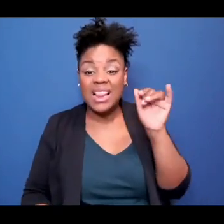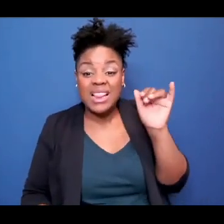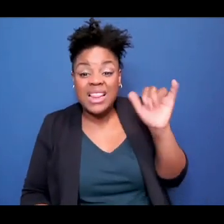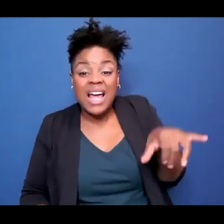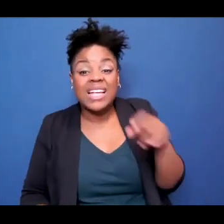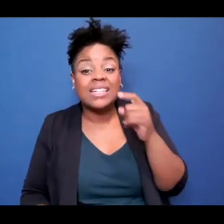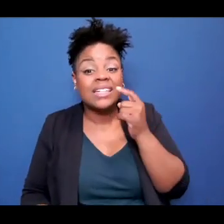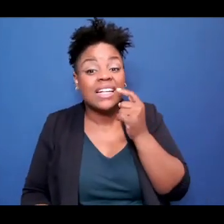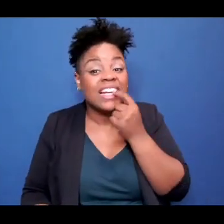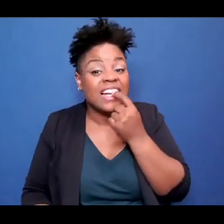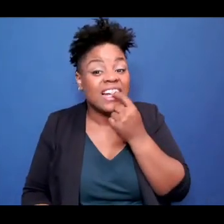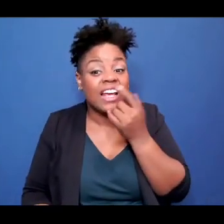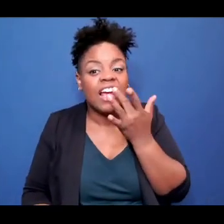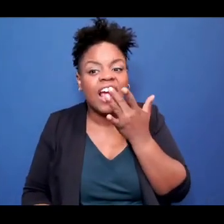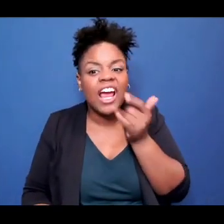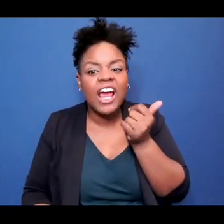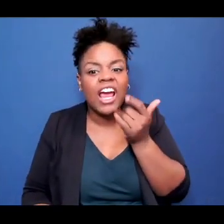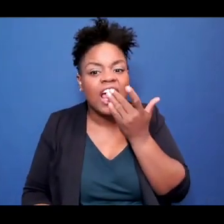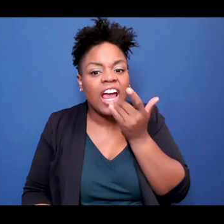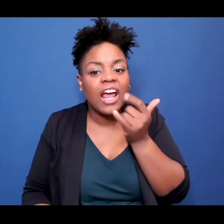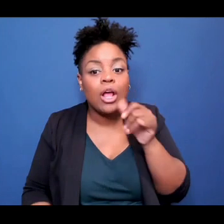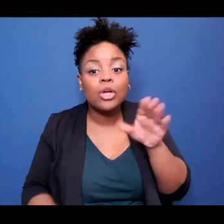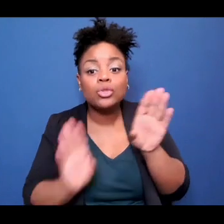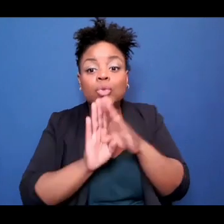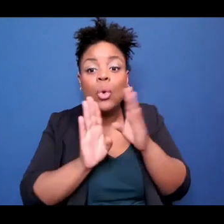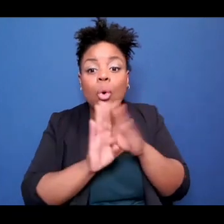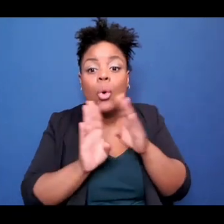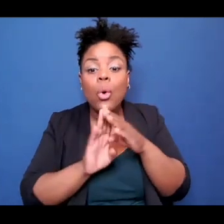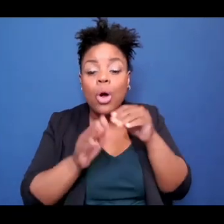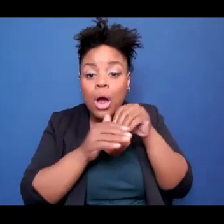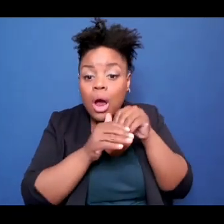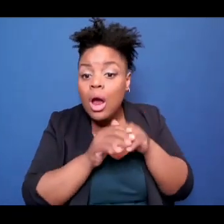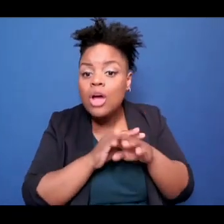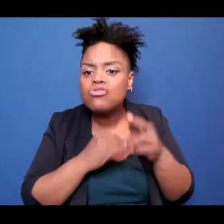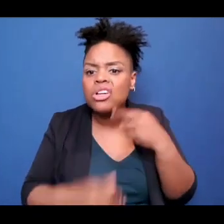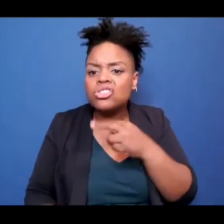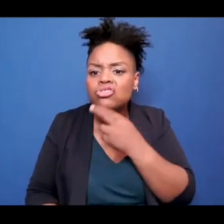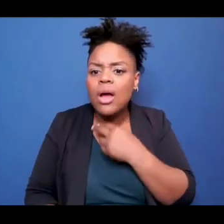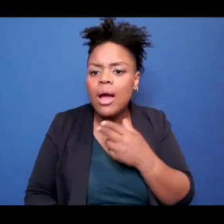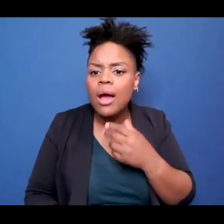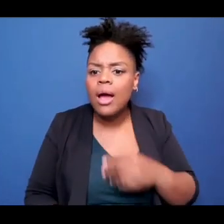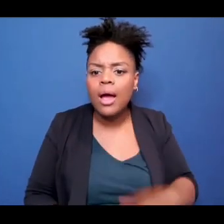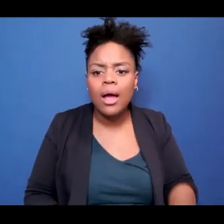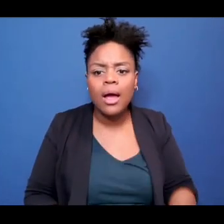ENTRANCE, SO THAT GAP IN THE FRONT TEETH THAT YOU SEE THERE IS THE DOORWAY. SO YOU WALK THROUGH THE MOUTH TO